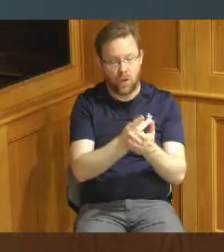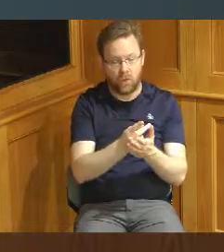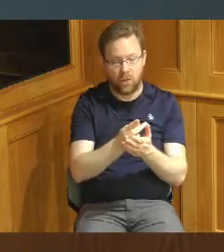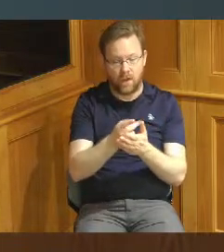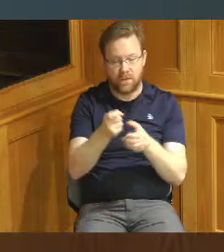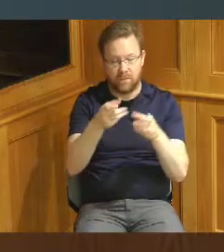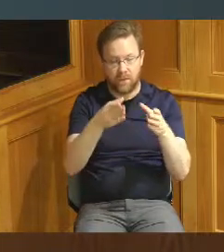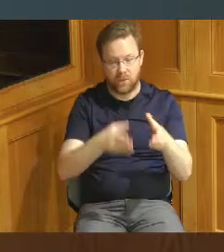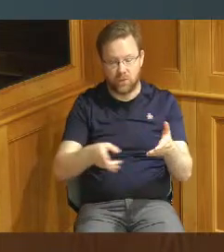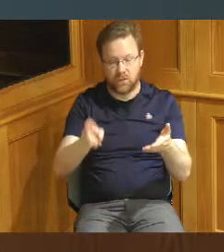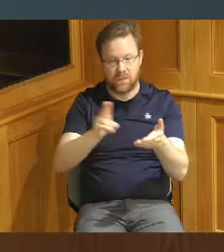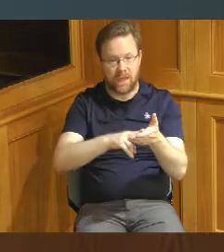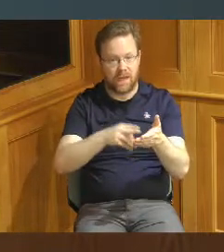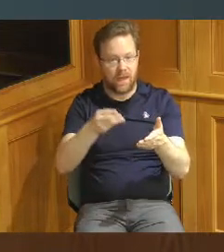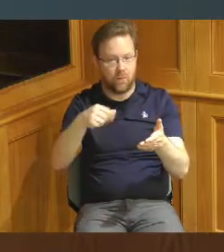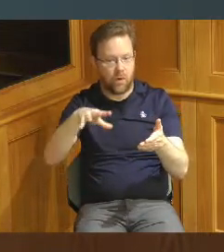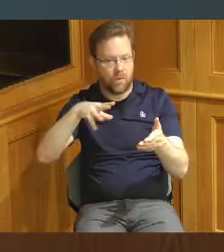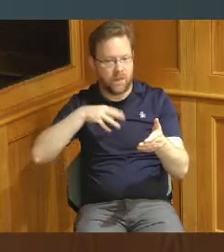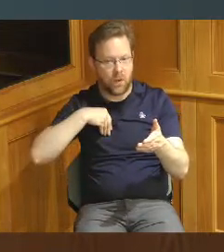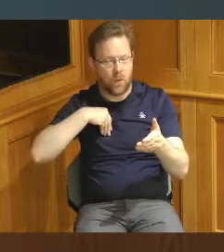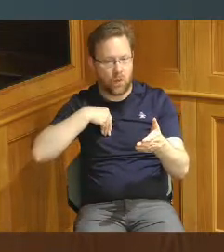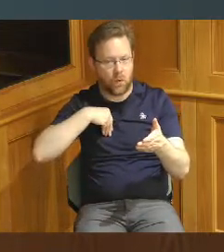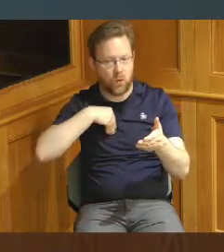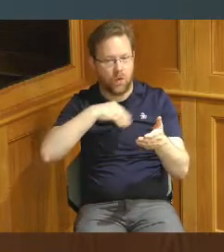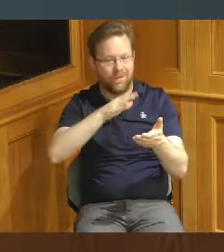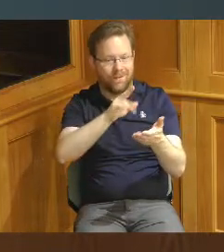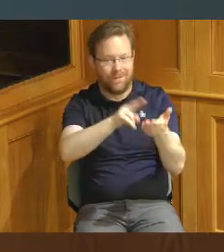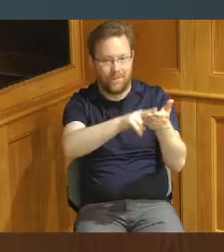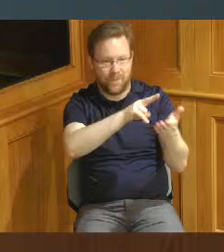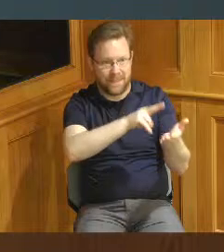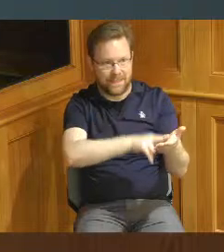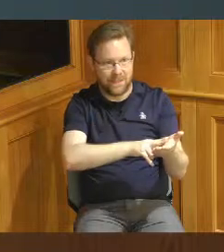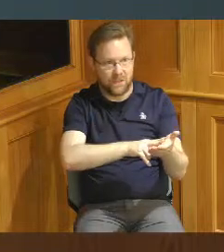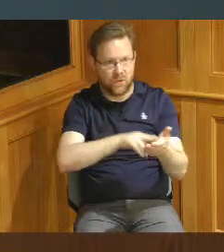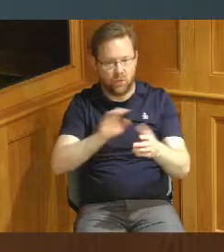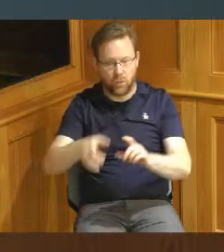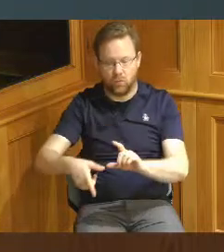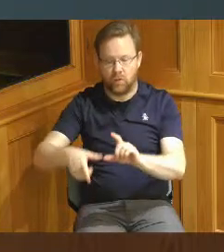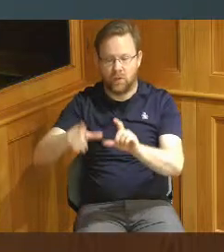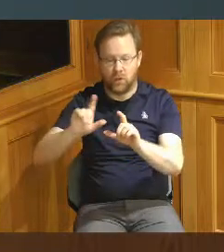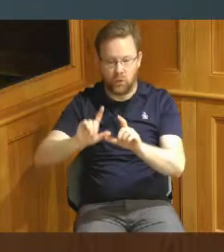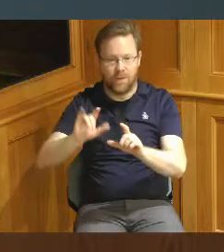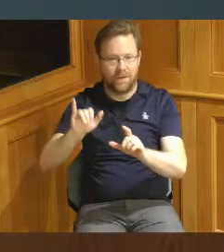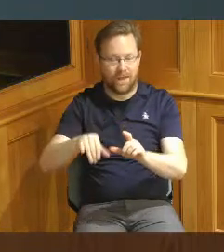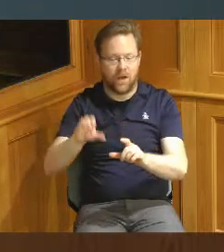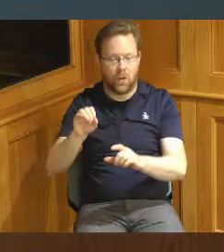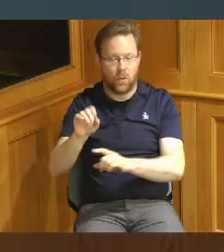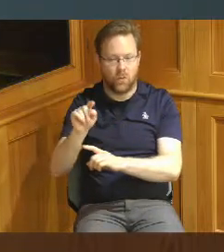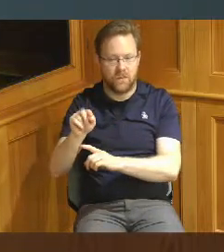well I don't know if that's great or not but we have infastructure that needs repair yes (Commissioner Driehaus) well and I think people even rely